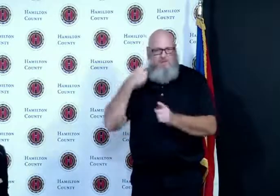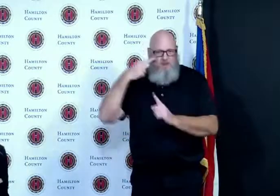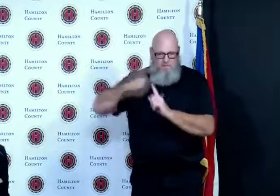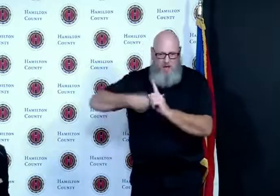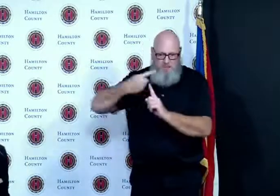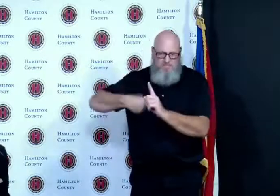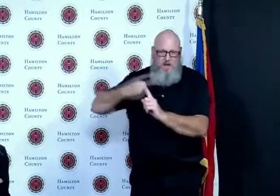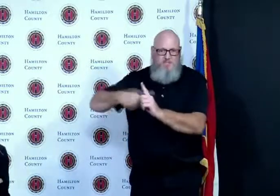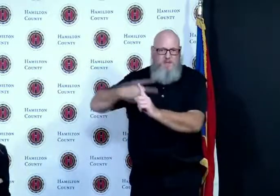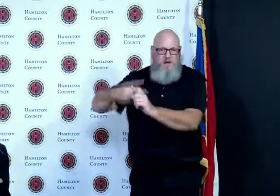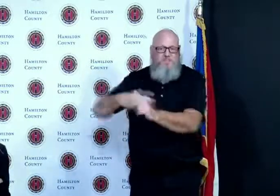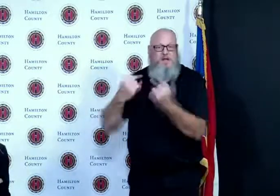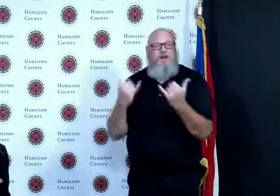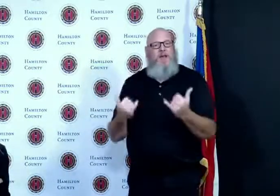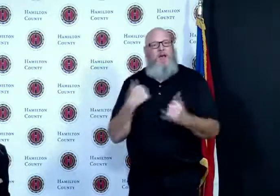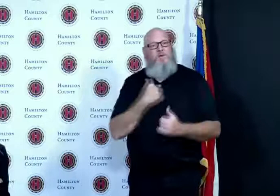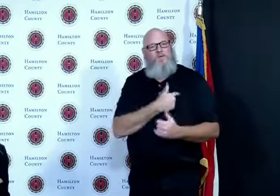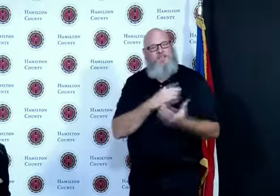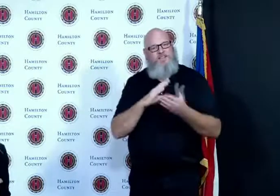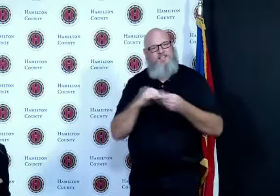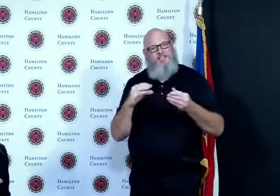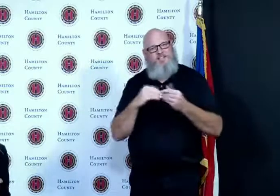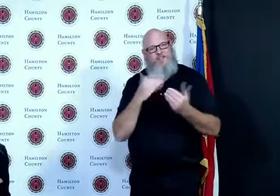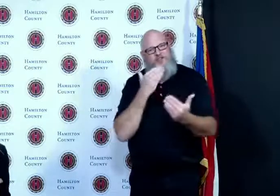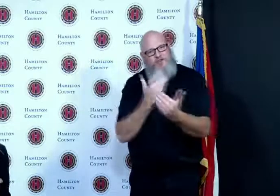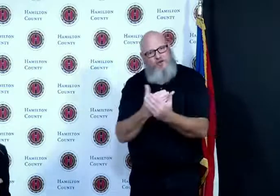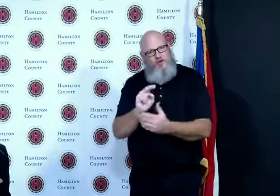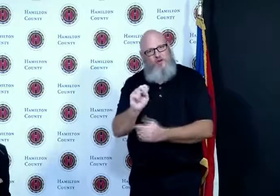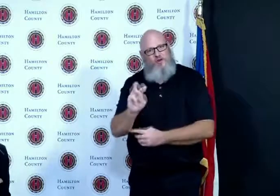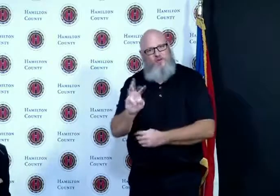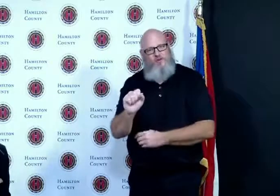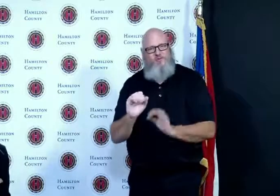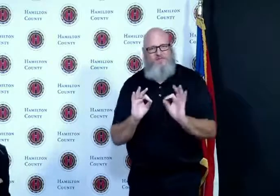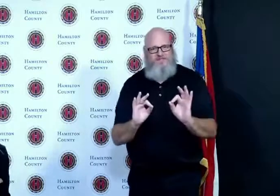and they don't necessarily want to hear that news these same people are now staffing the